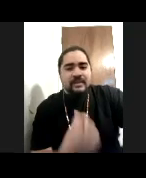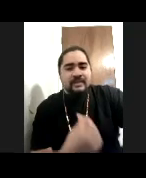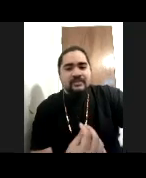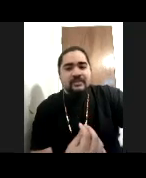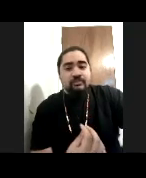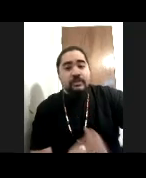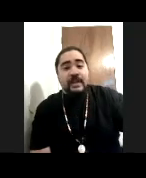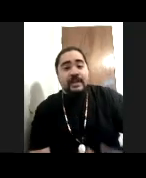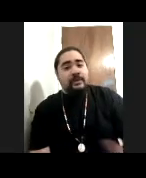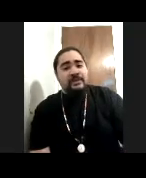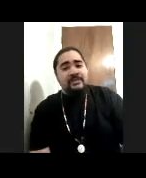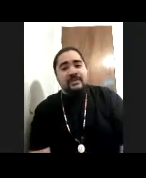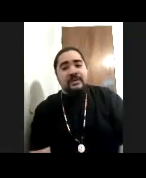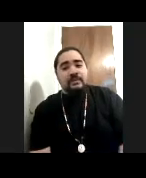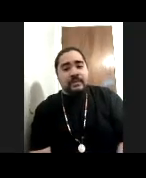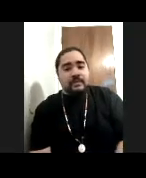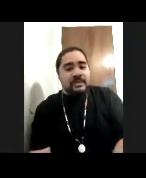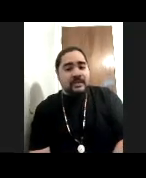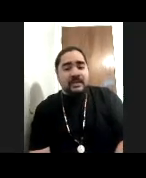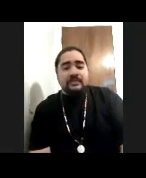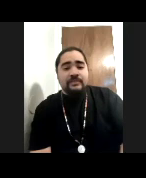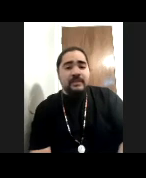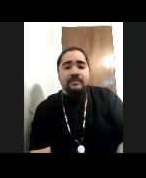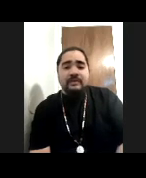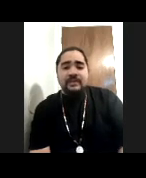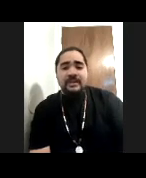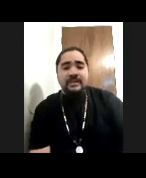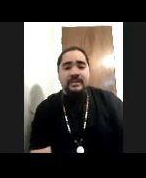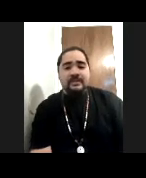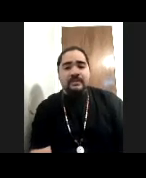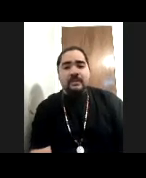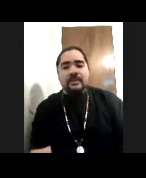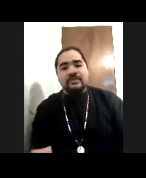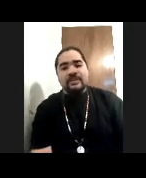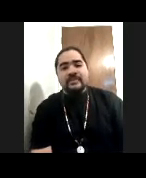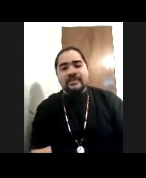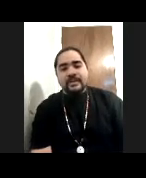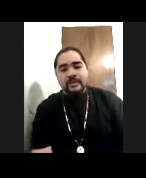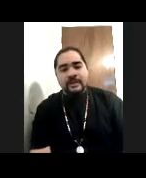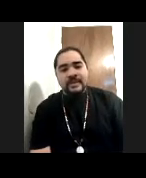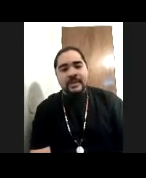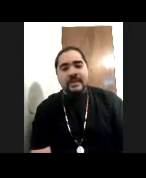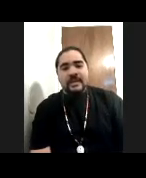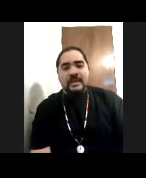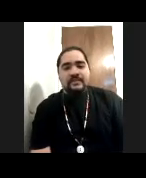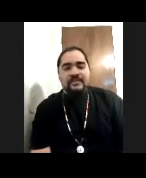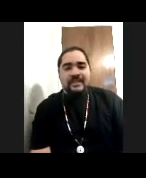I just really I didn't want to be seen or heard whether it be in the class or be involved in anything. I didn't really want to you know, I just kind of wanted to be out of sight.